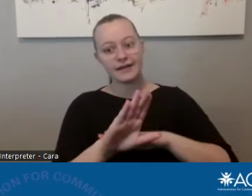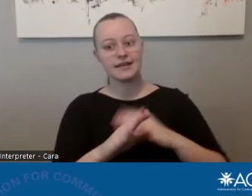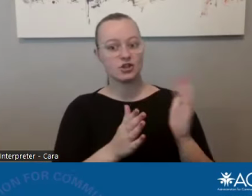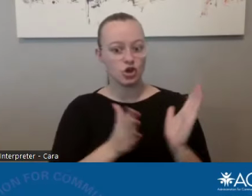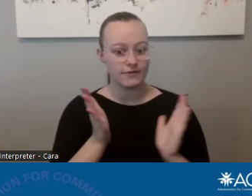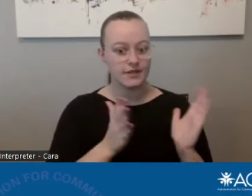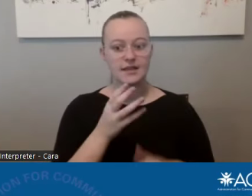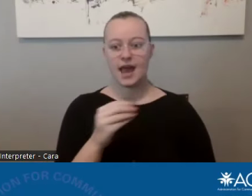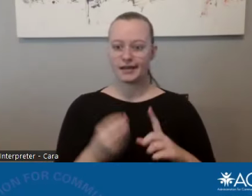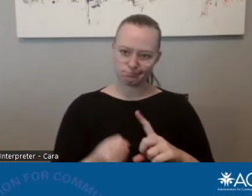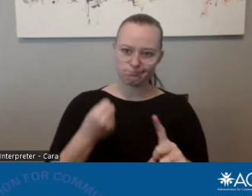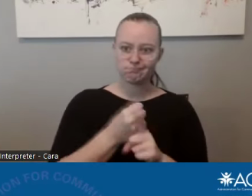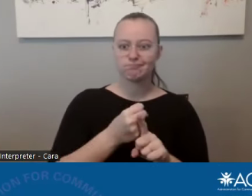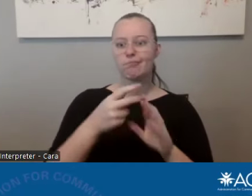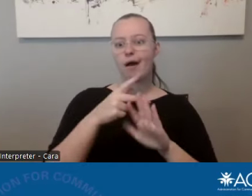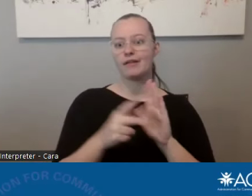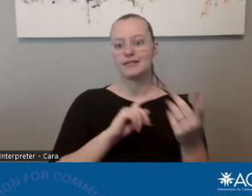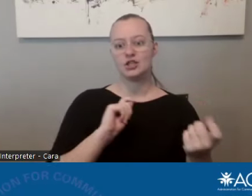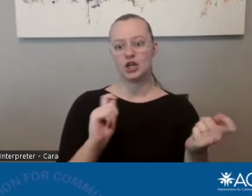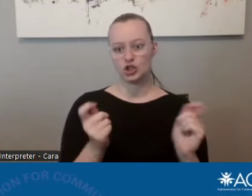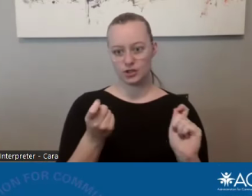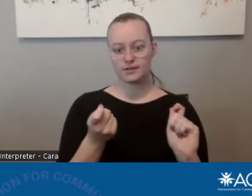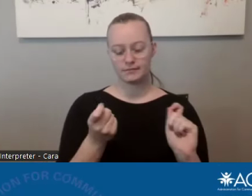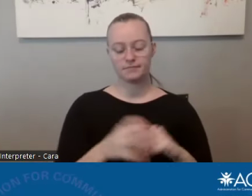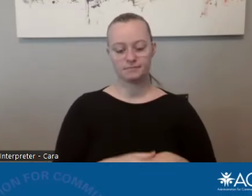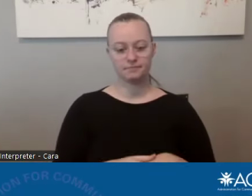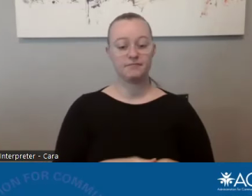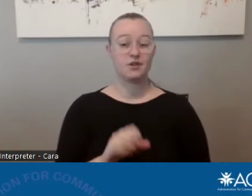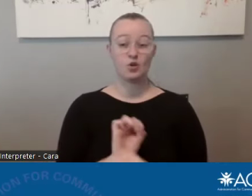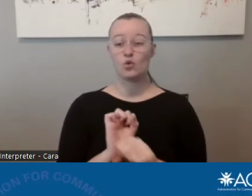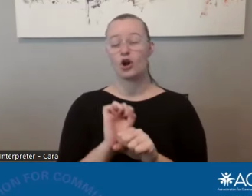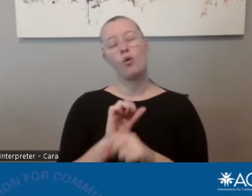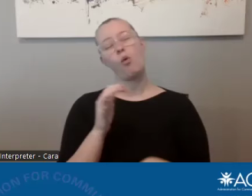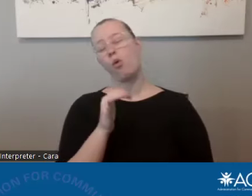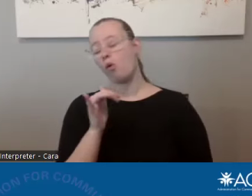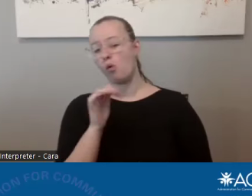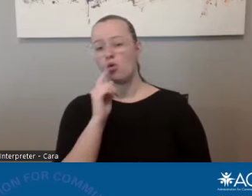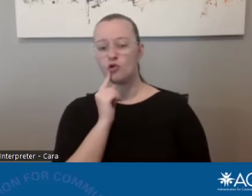impact of policy changes over time. This work is absolutely critical because each